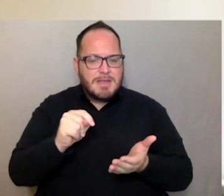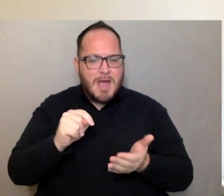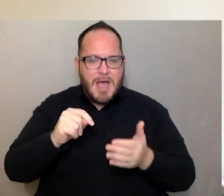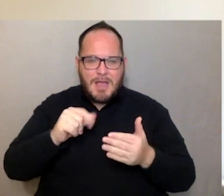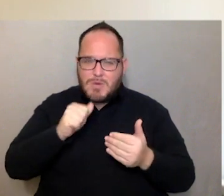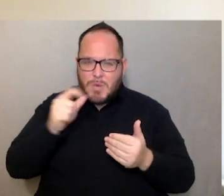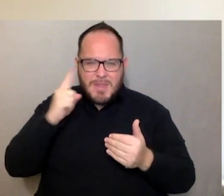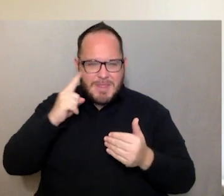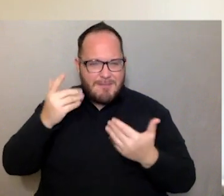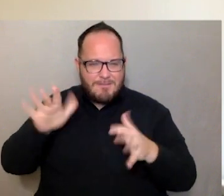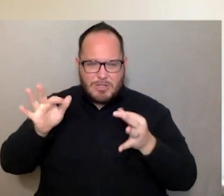SO IT'S -- I DON'T THINK THEY DECIDED THAT QUESTION, I THINK